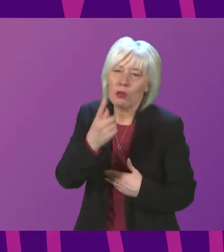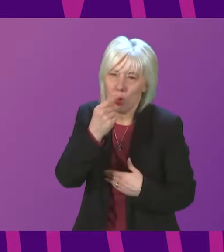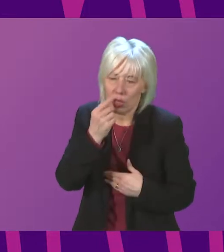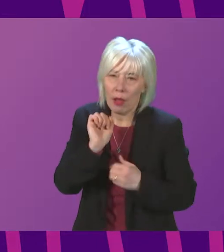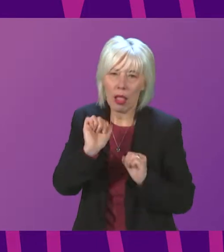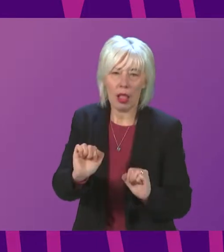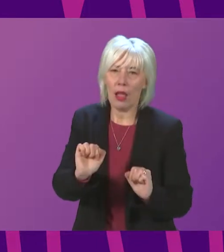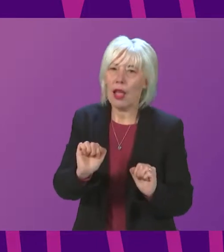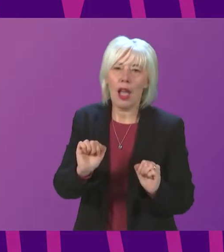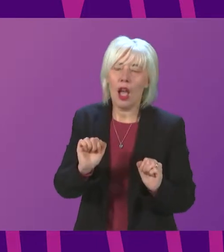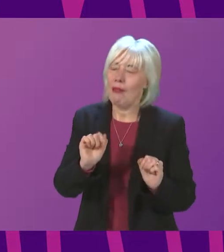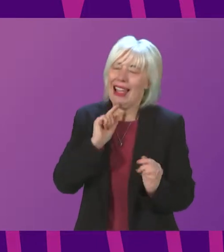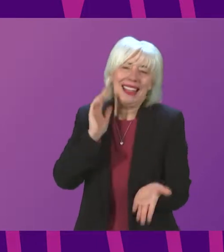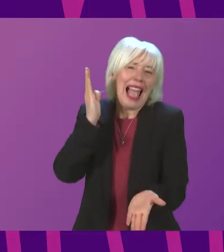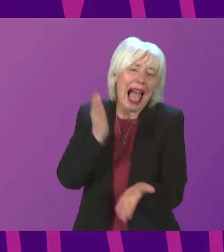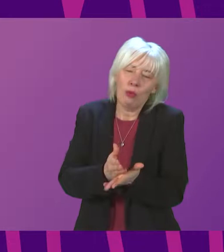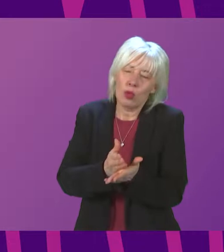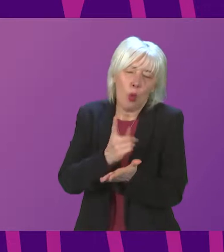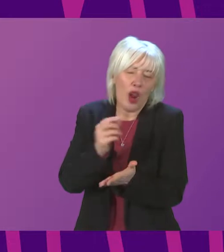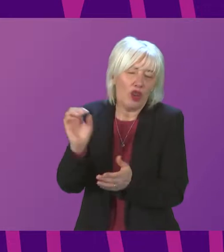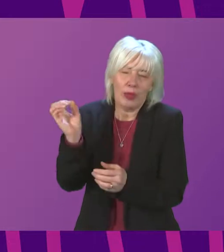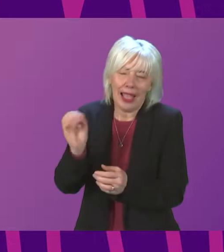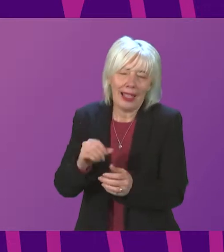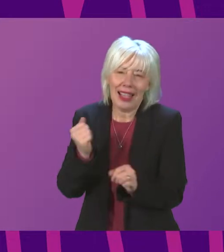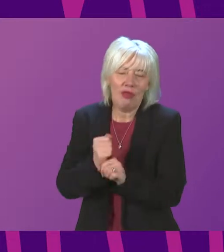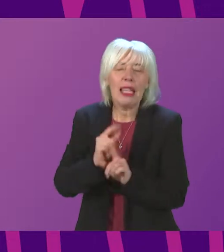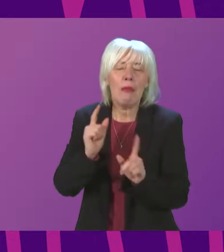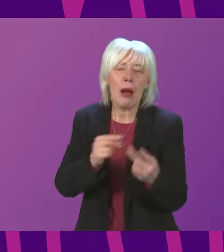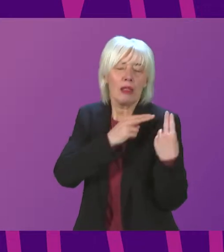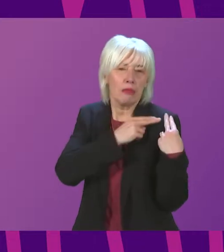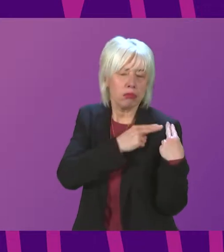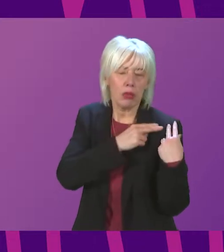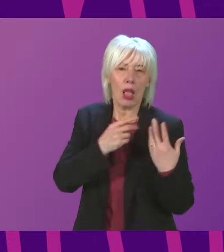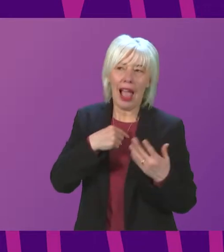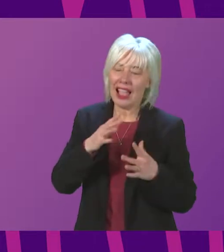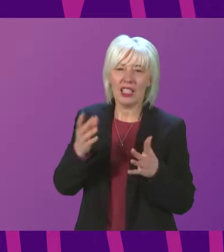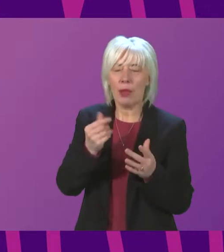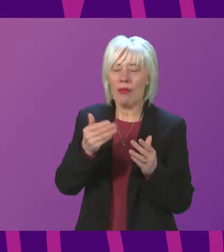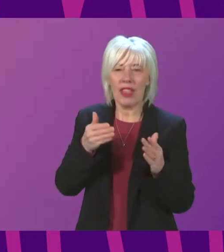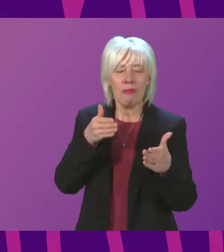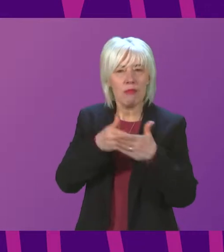cannot be done absolutely—some of the causes of mental health challenges for people, which